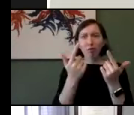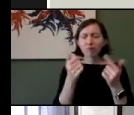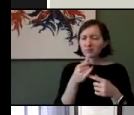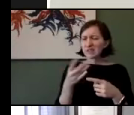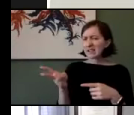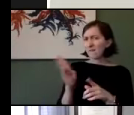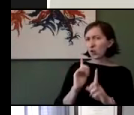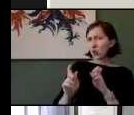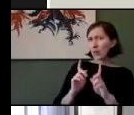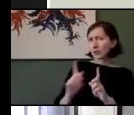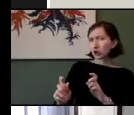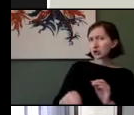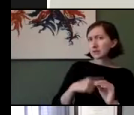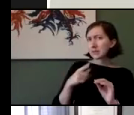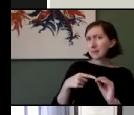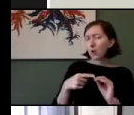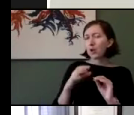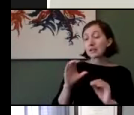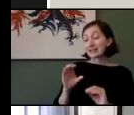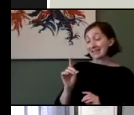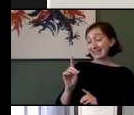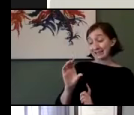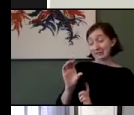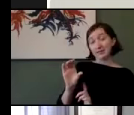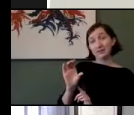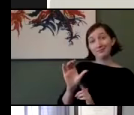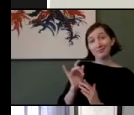the CDC guidance is outstanding.